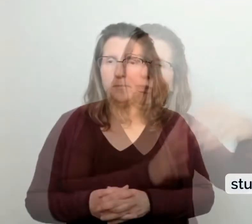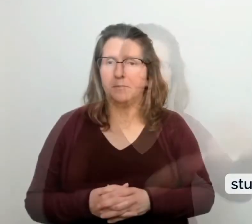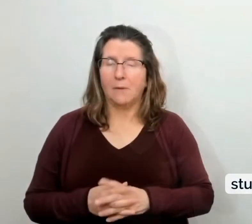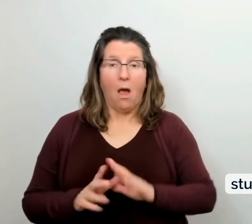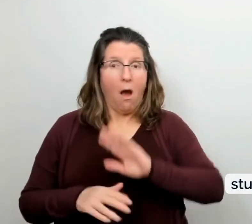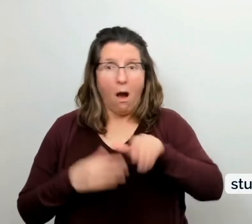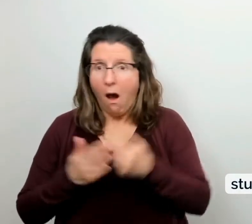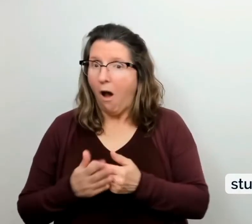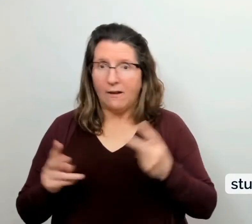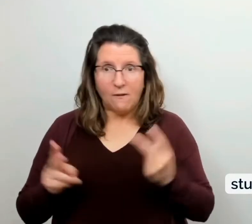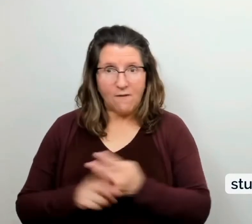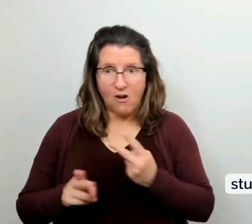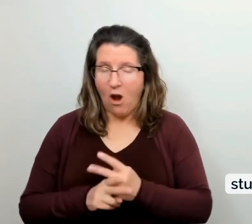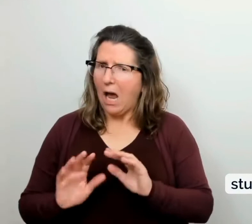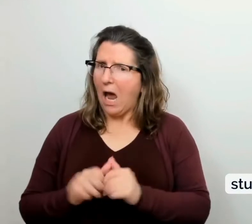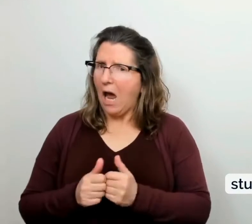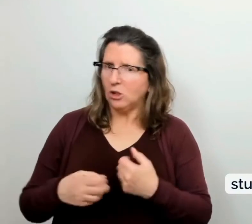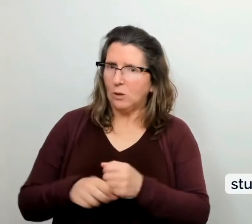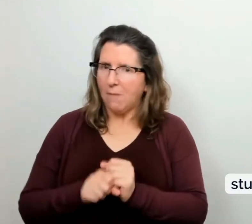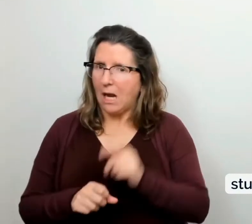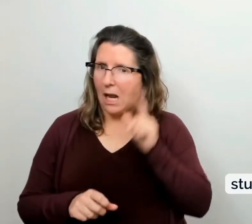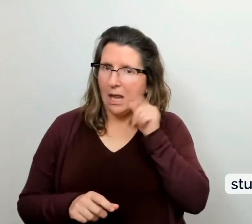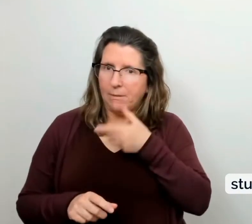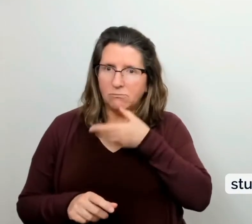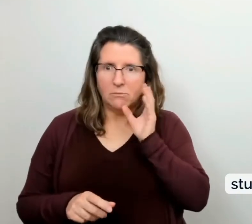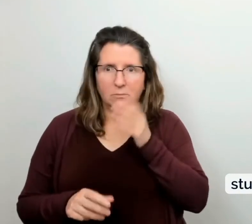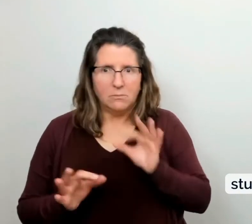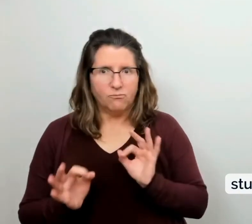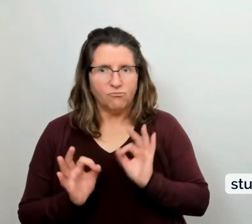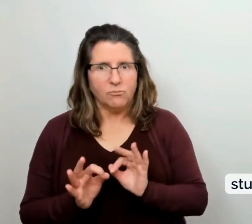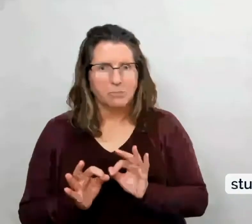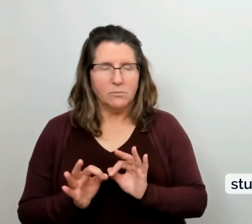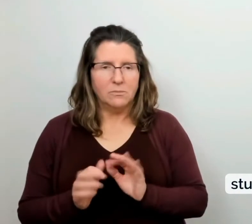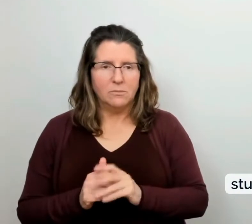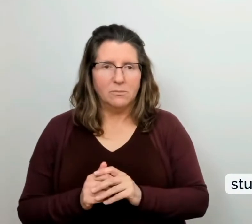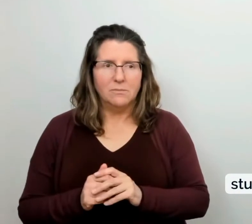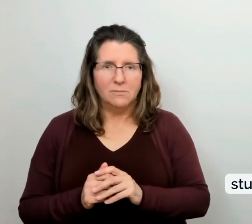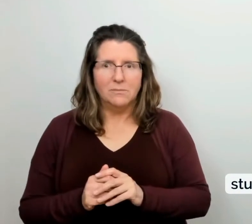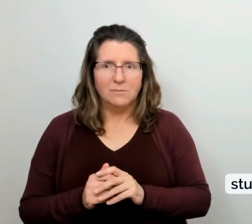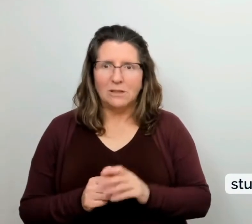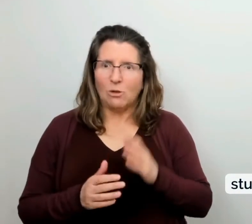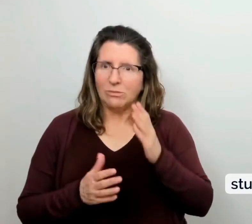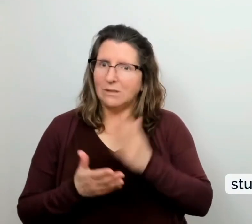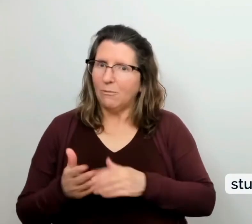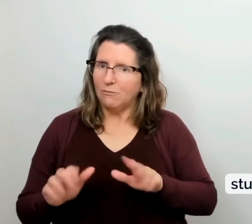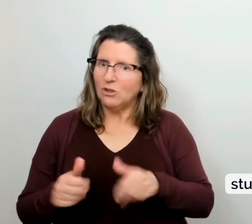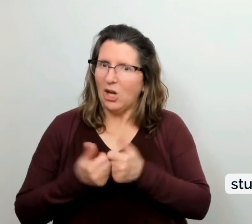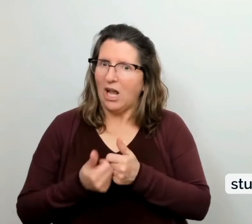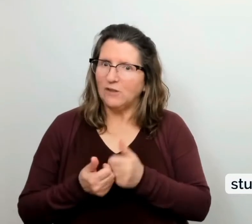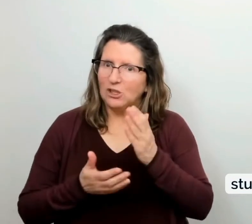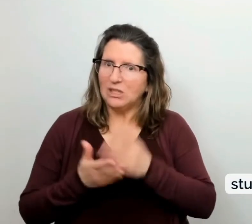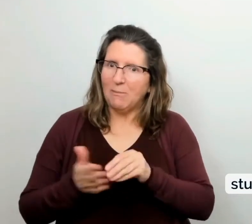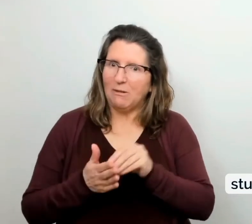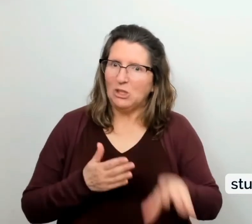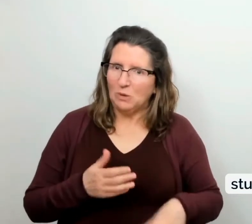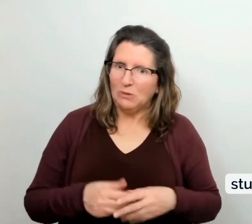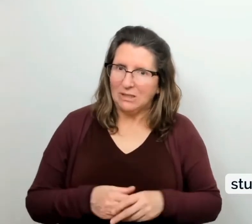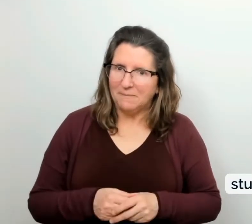In the end, they were able to make the lemonade correctly. But it was a challenge for some students.